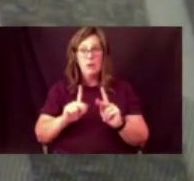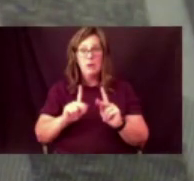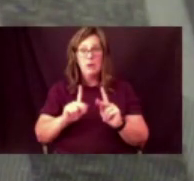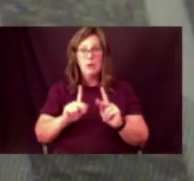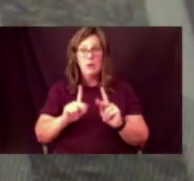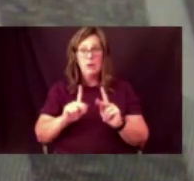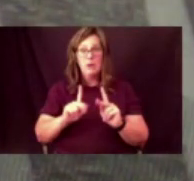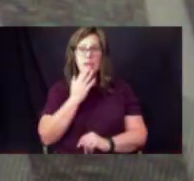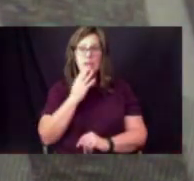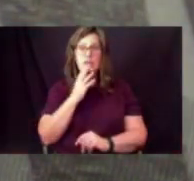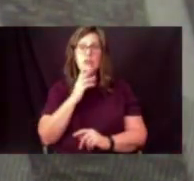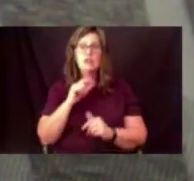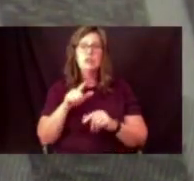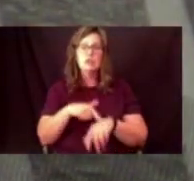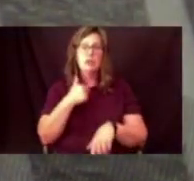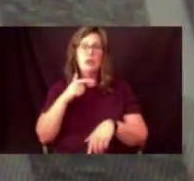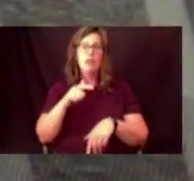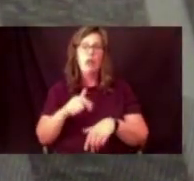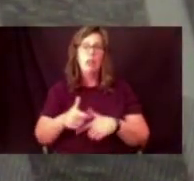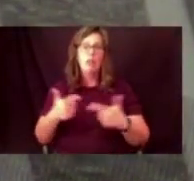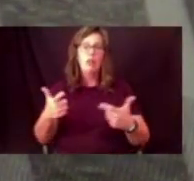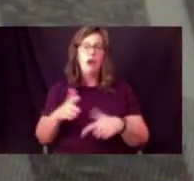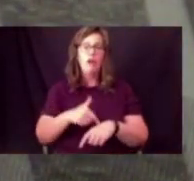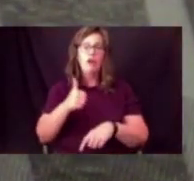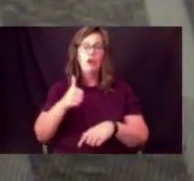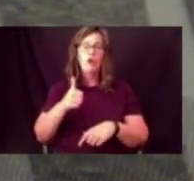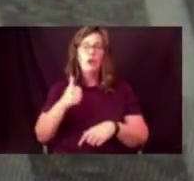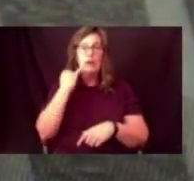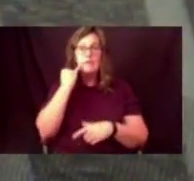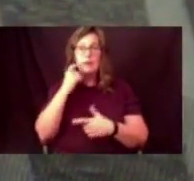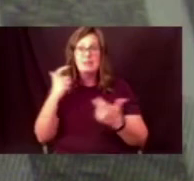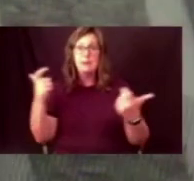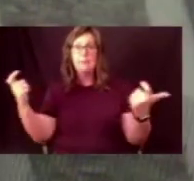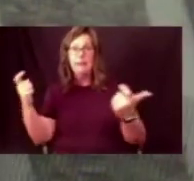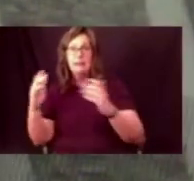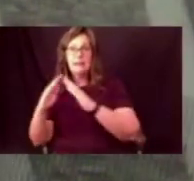than it would have been if i were in a bigger city i'm definitely i don't have any friends